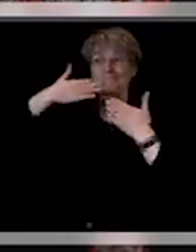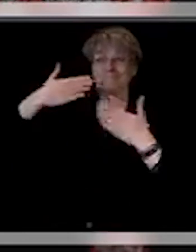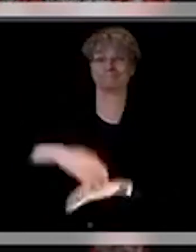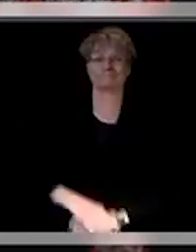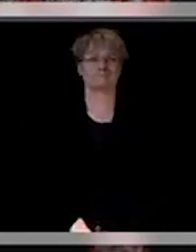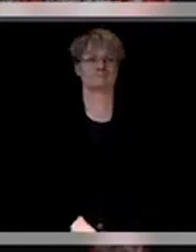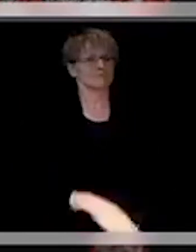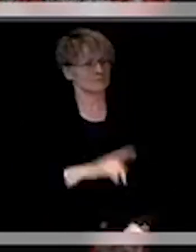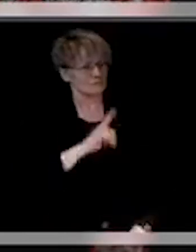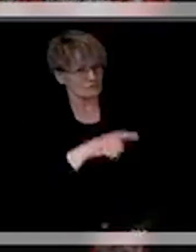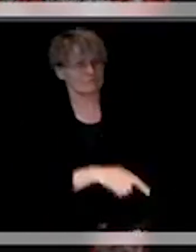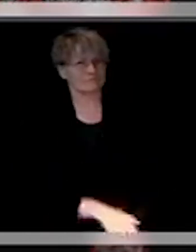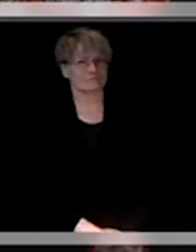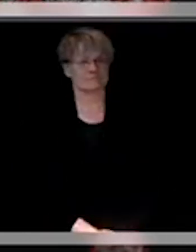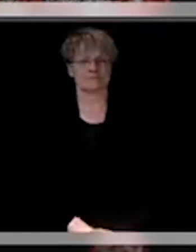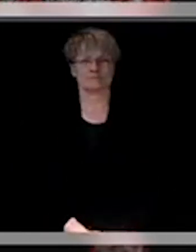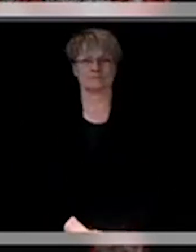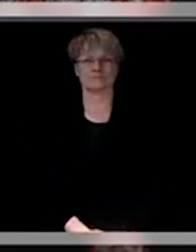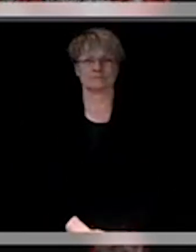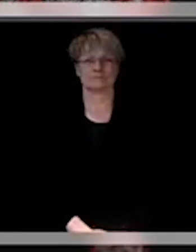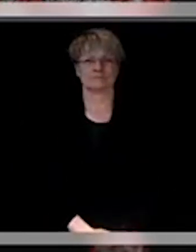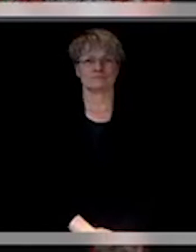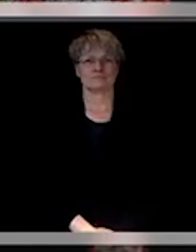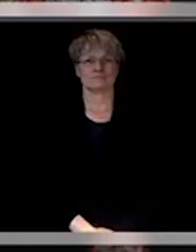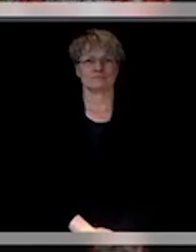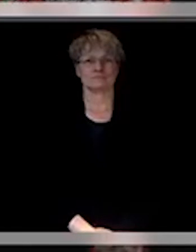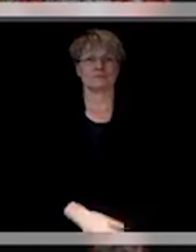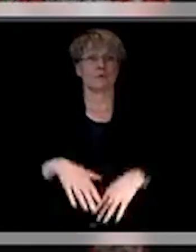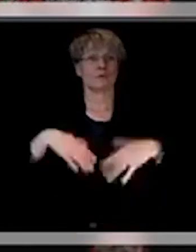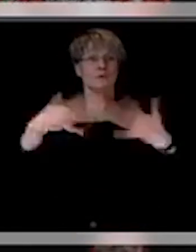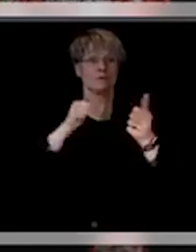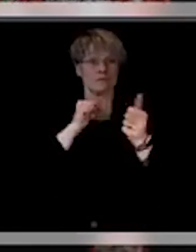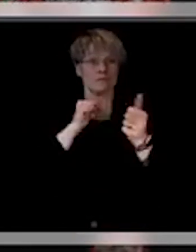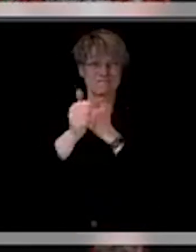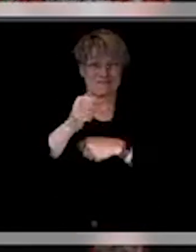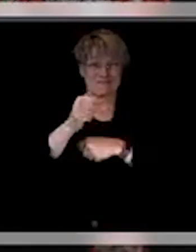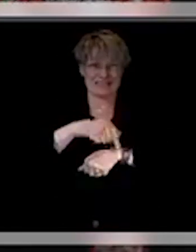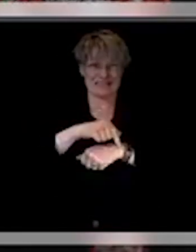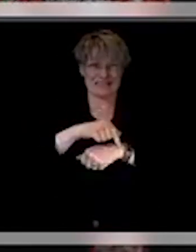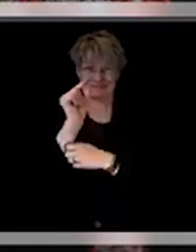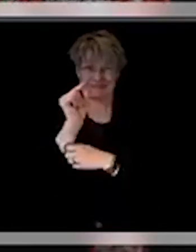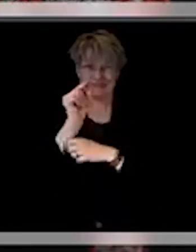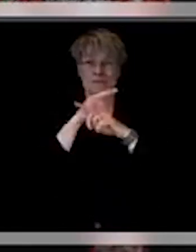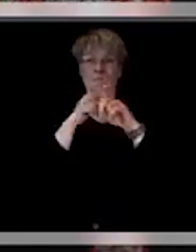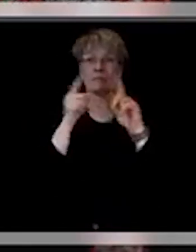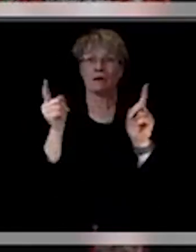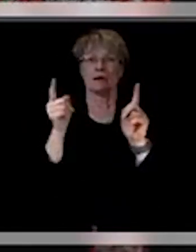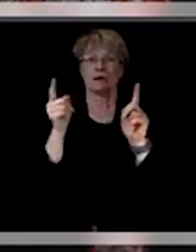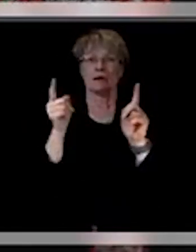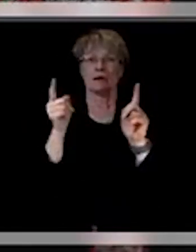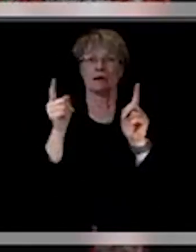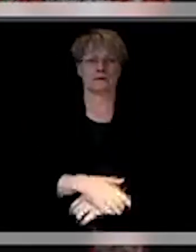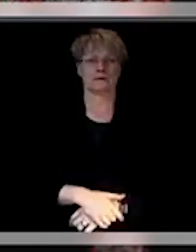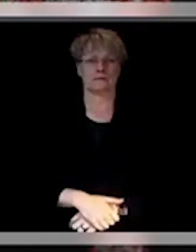Alright, so we're already a little bit past our time, but we did tell our Facebook live